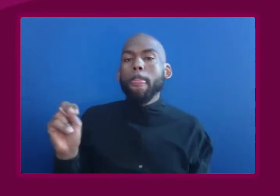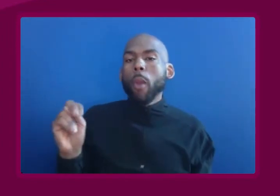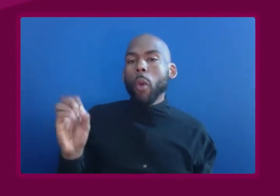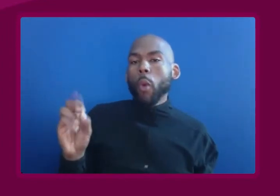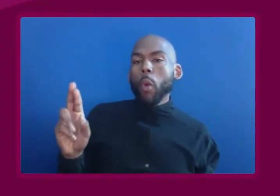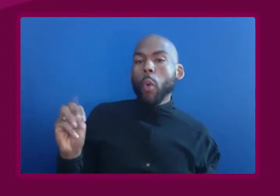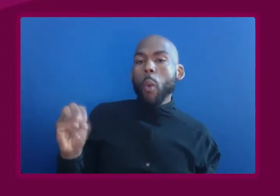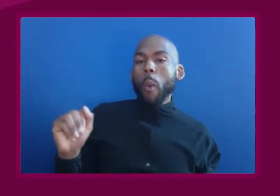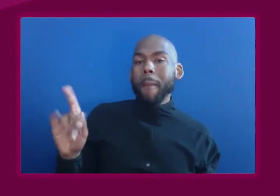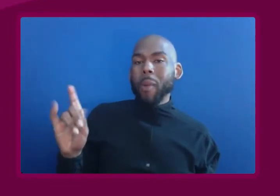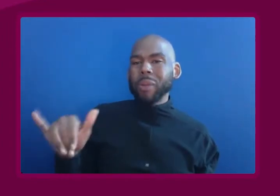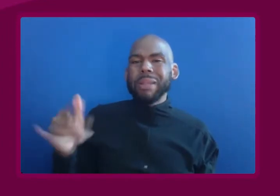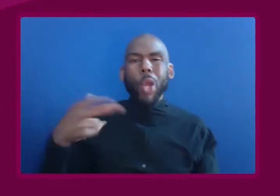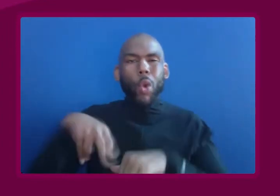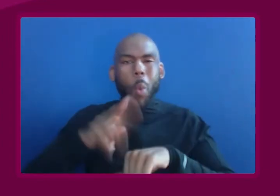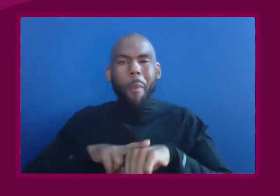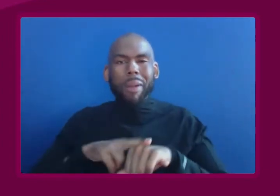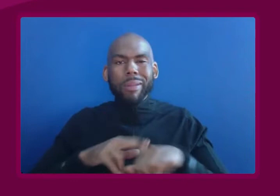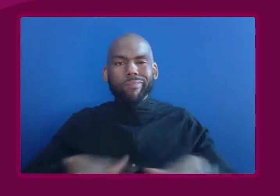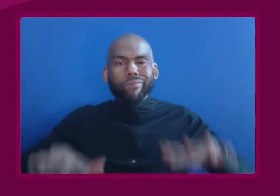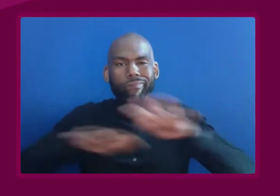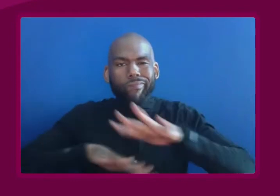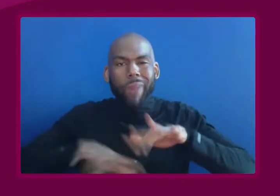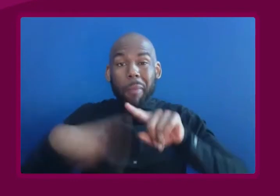what it means to be digitally accessible.